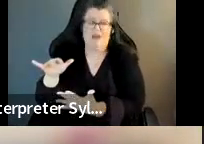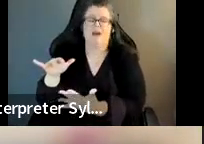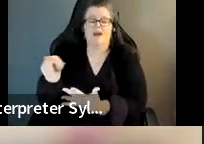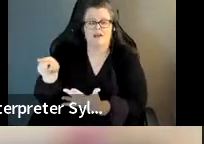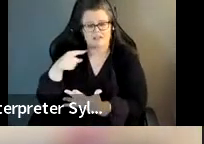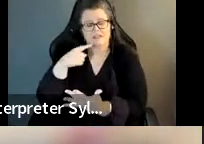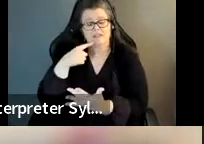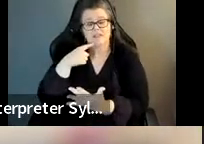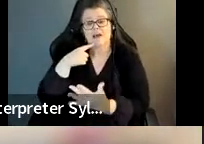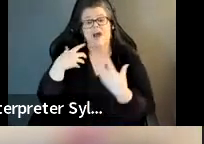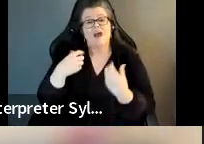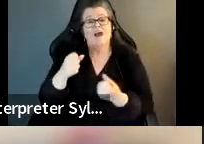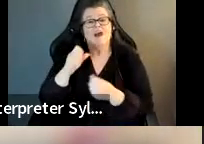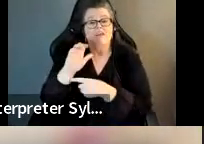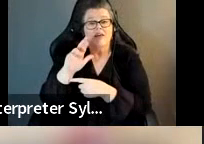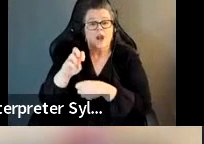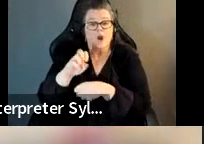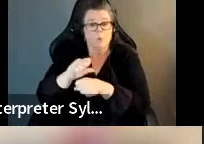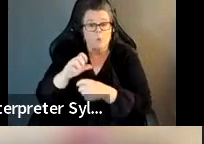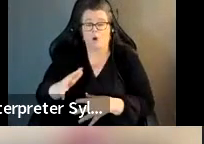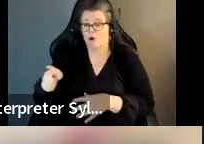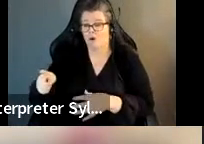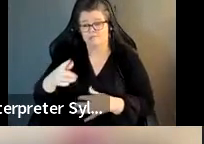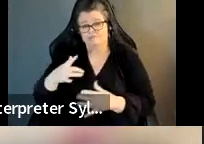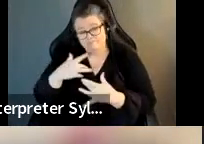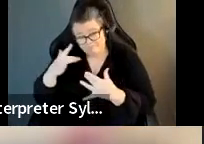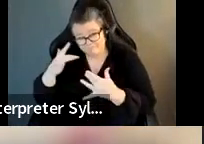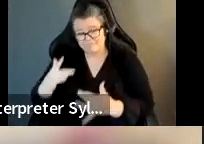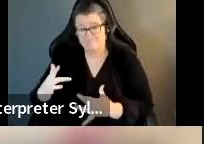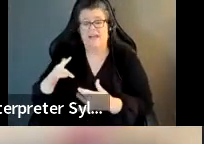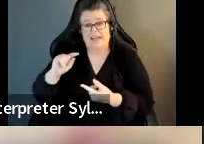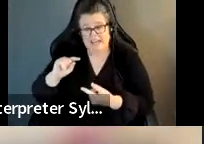are the most likely to be injured from non-fatal occupational injuries.